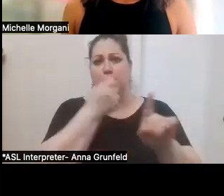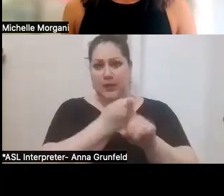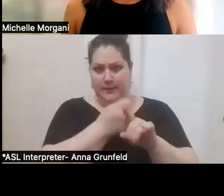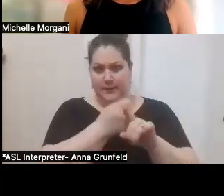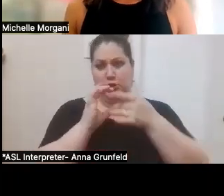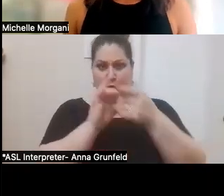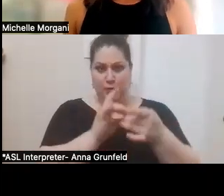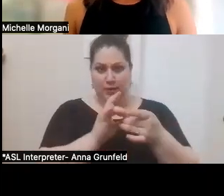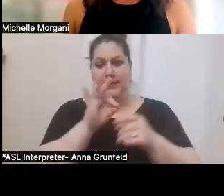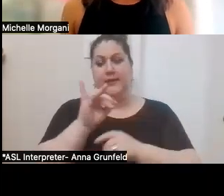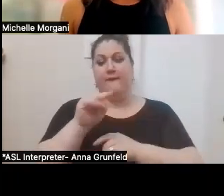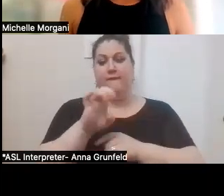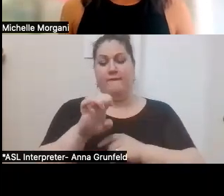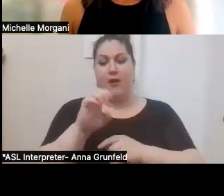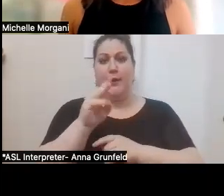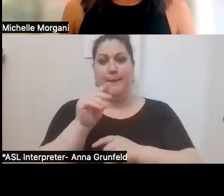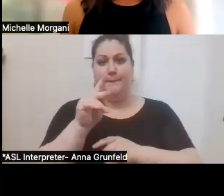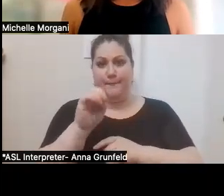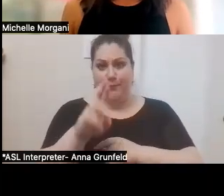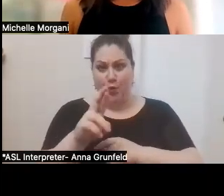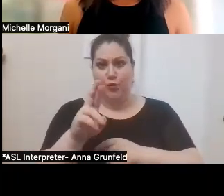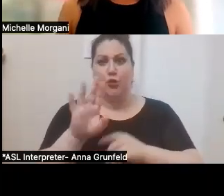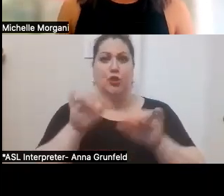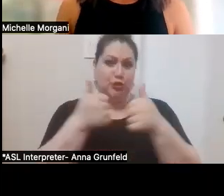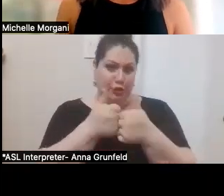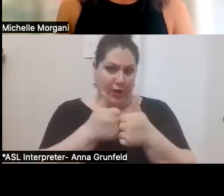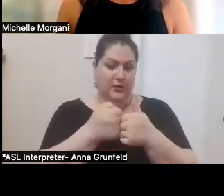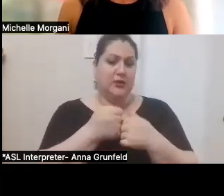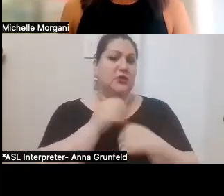So, not the greatest in terms of their fine motor control and coordination.